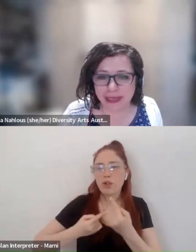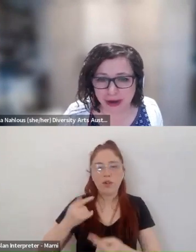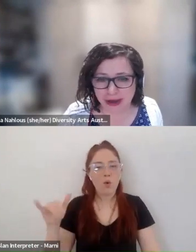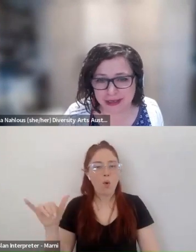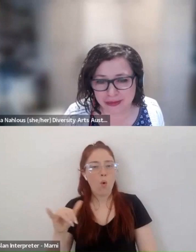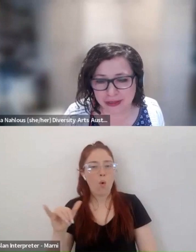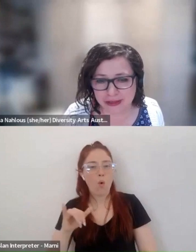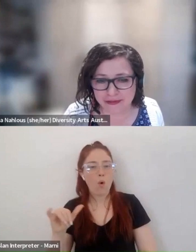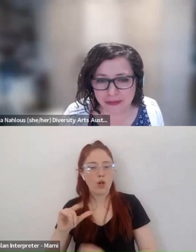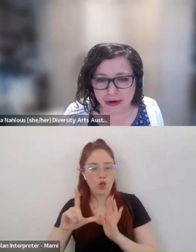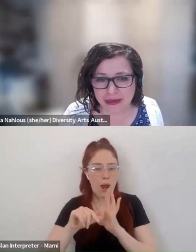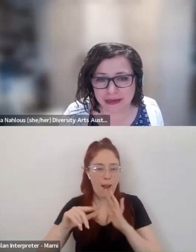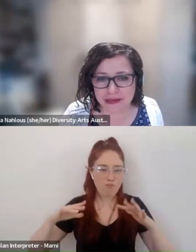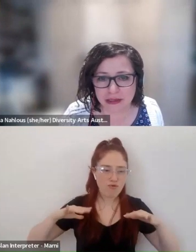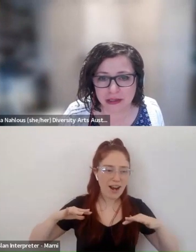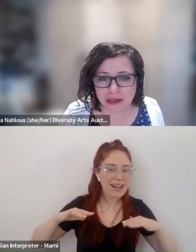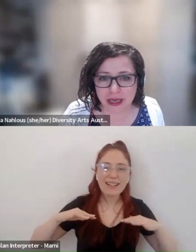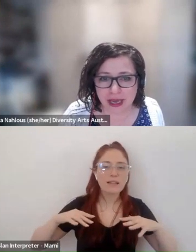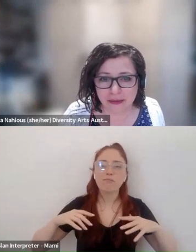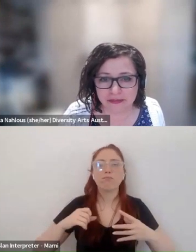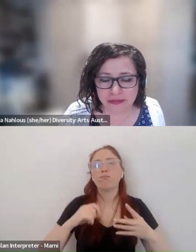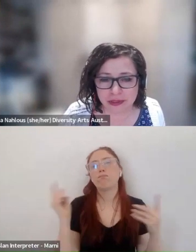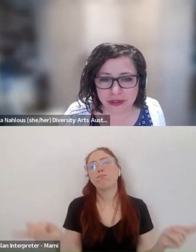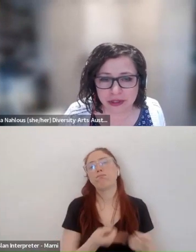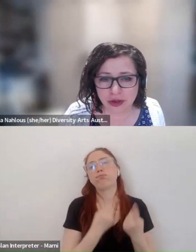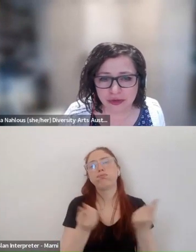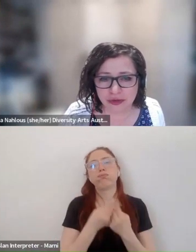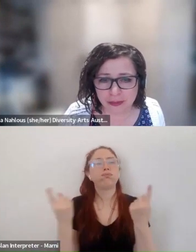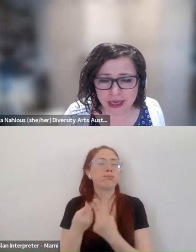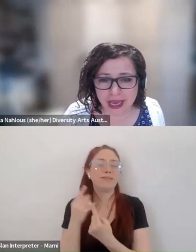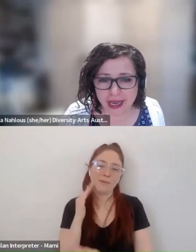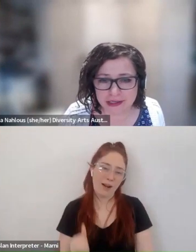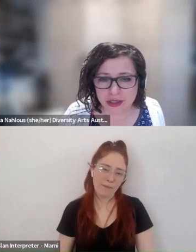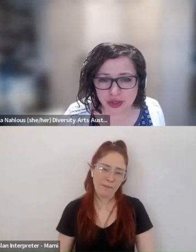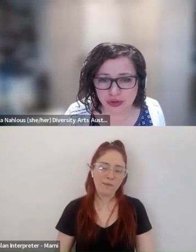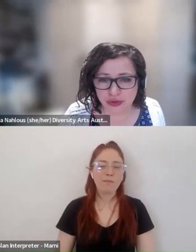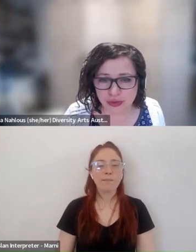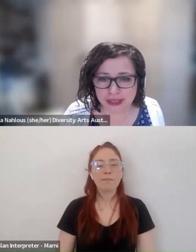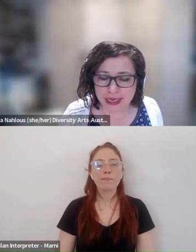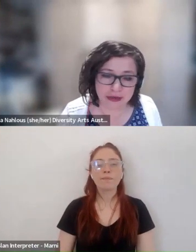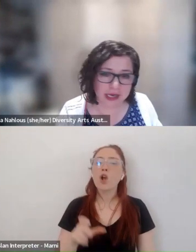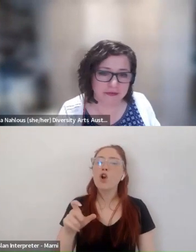in mind as well, having breaks closed, I might ask you, and if